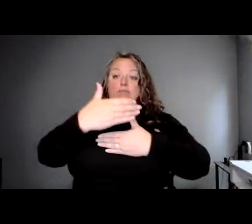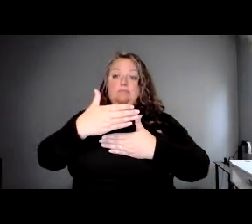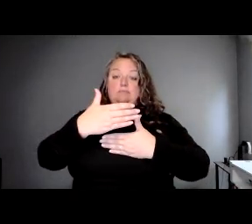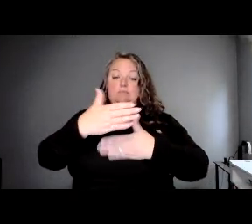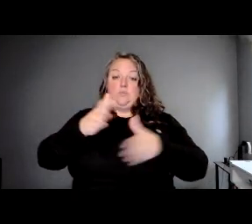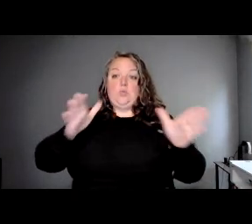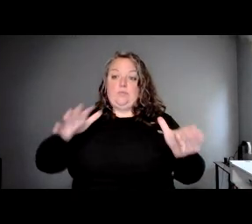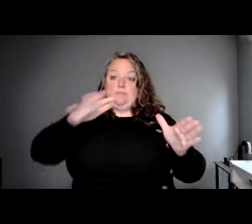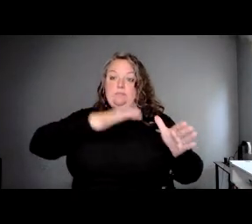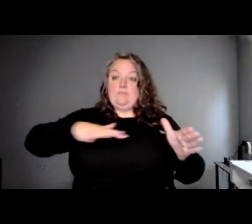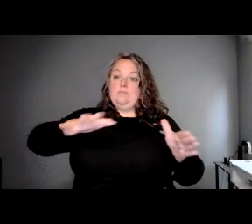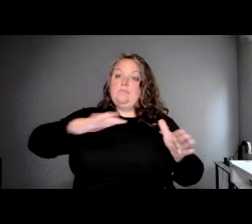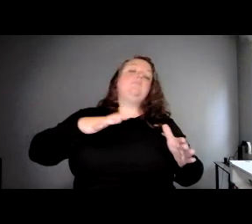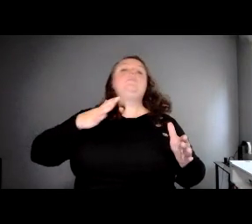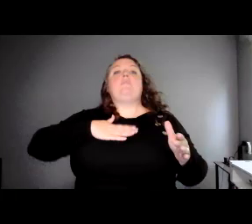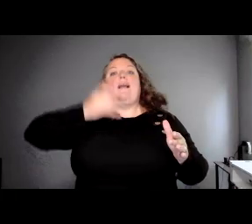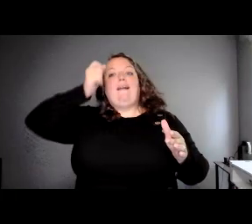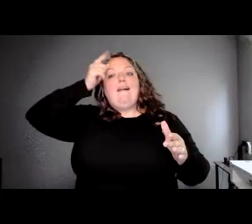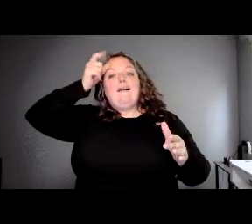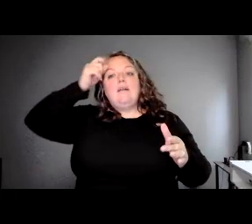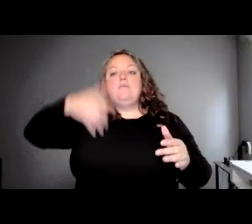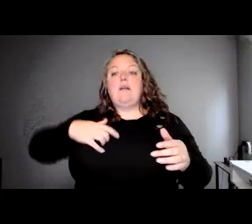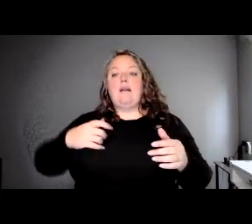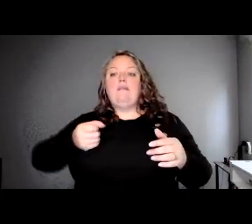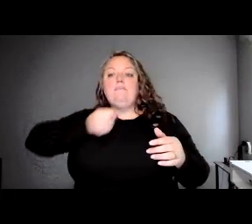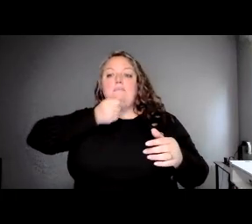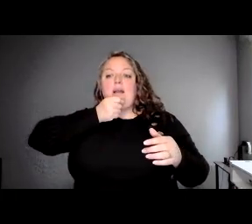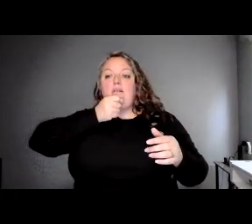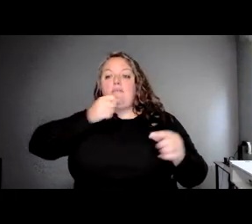if I understand this correctly throughout so it should pick up your questions.